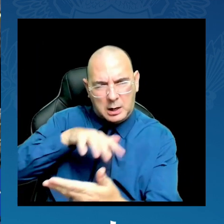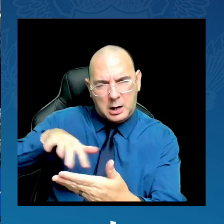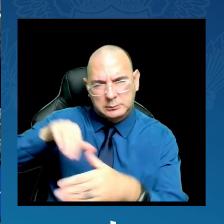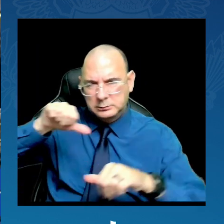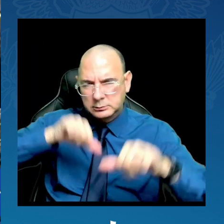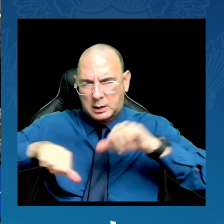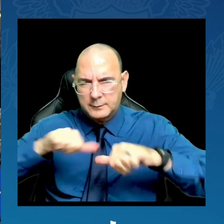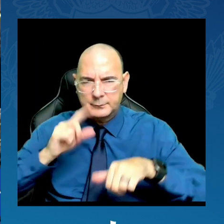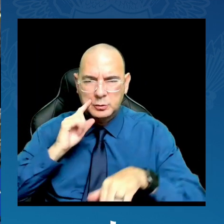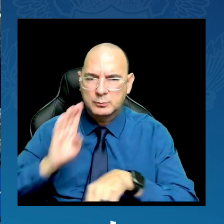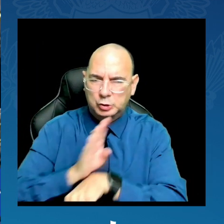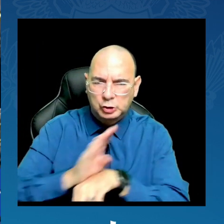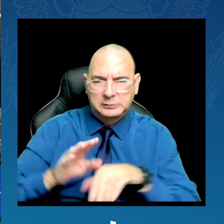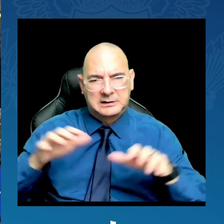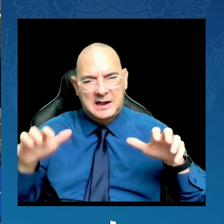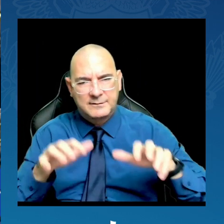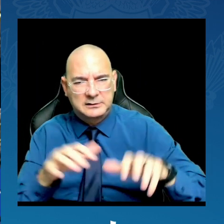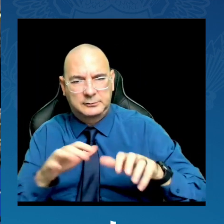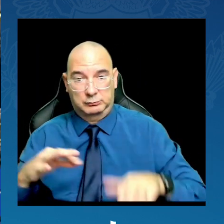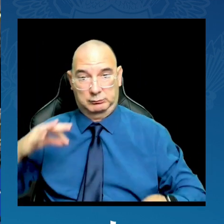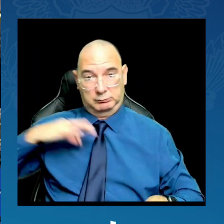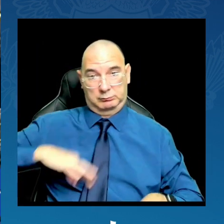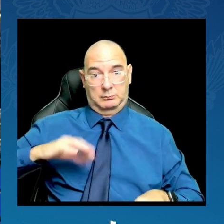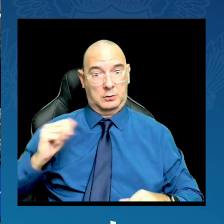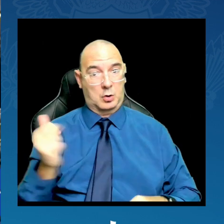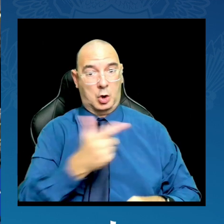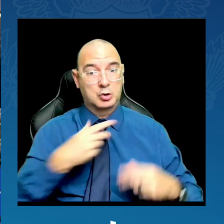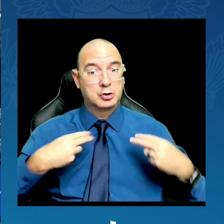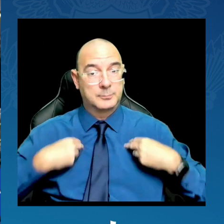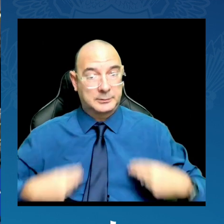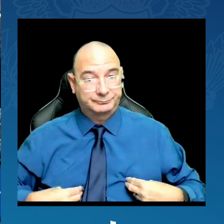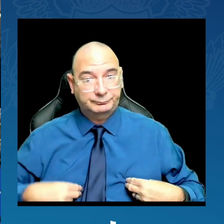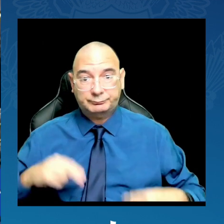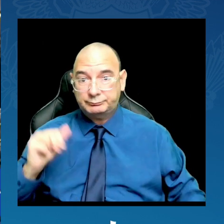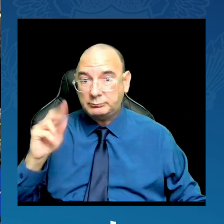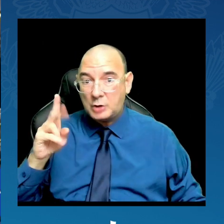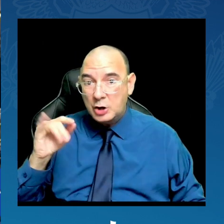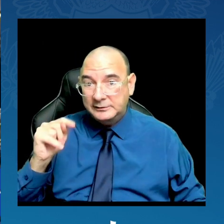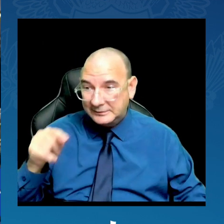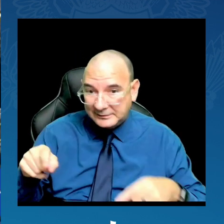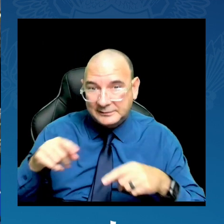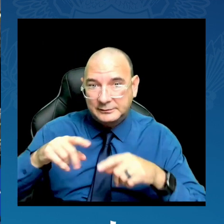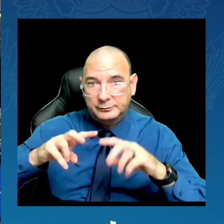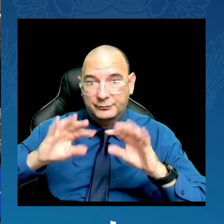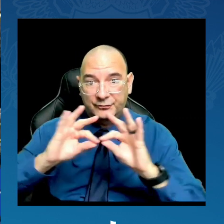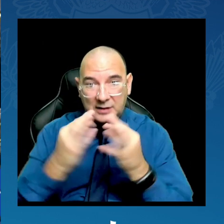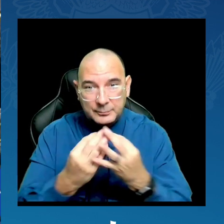As you mentioned, the Artemis family is growing fast with the addition of Mexico, Israel, Romania, Bahrain,